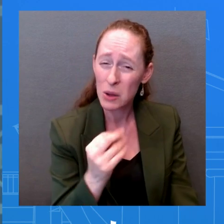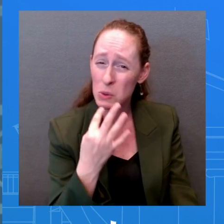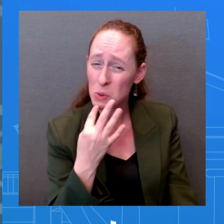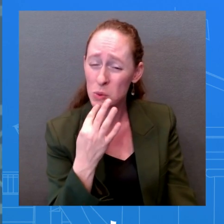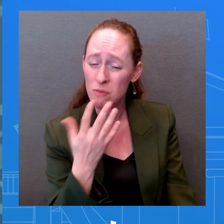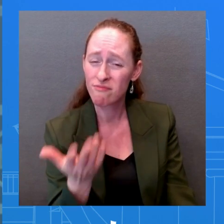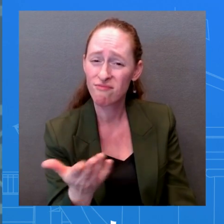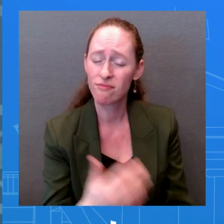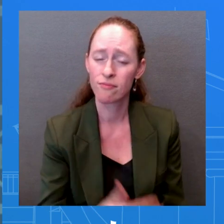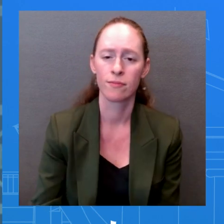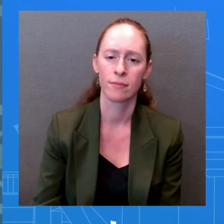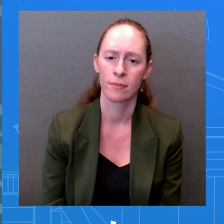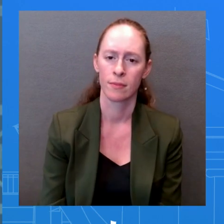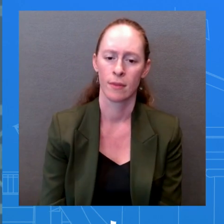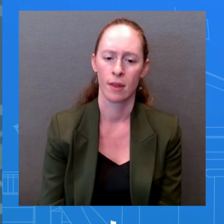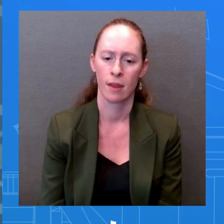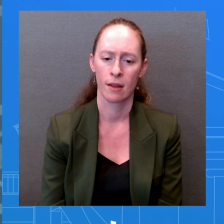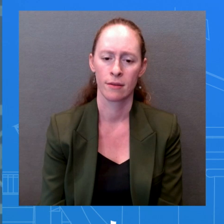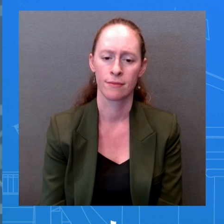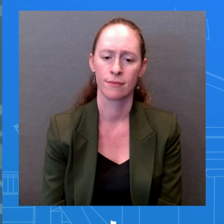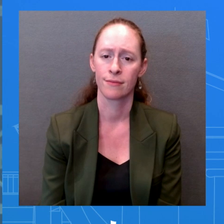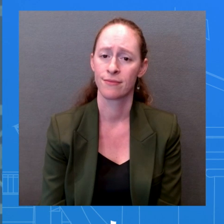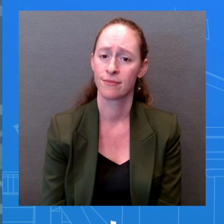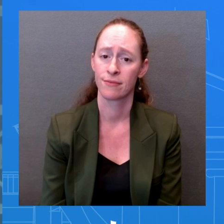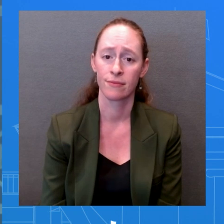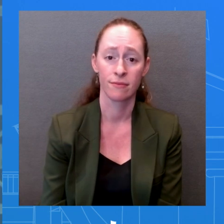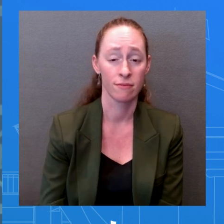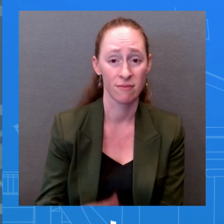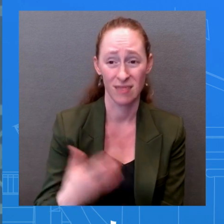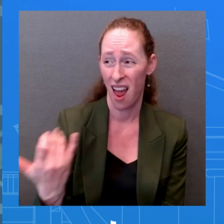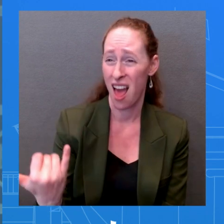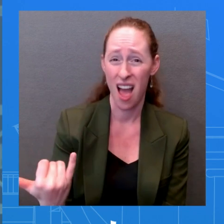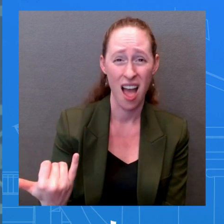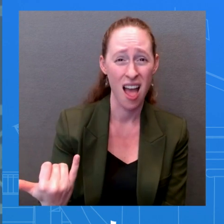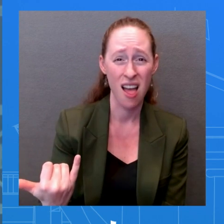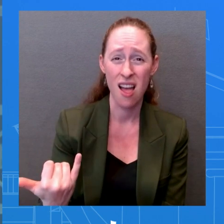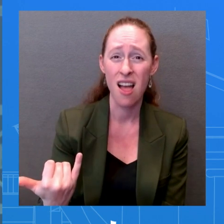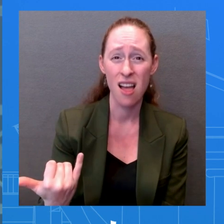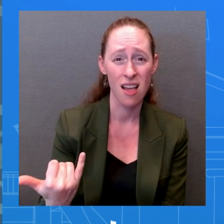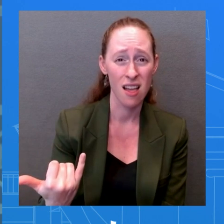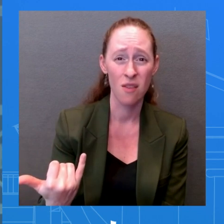an action as soon as possible. So, the President proposed a comprehensive immigration